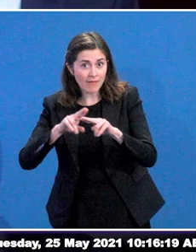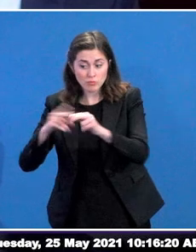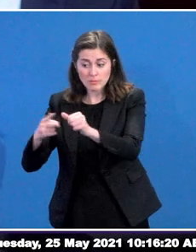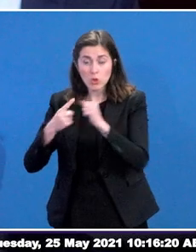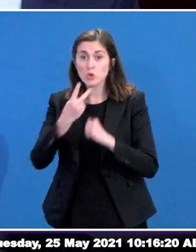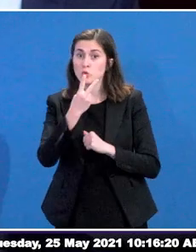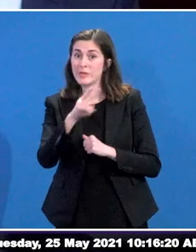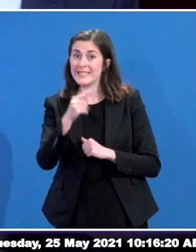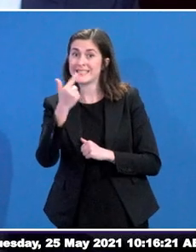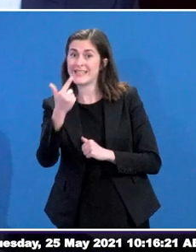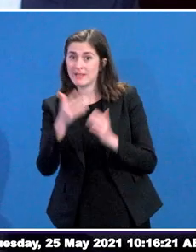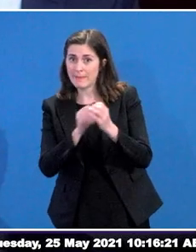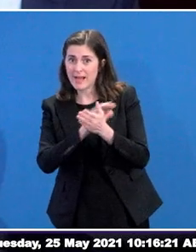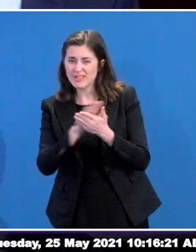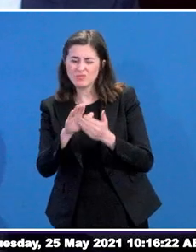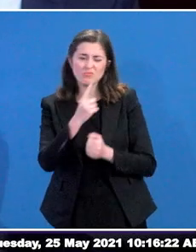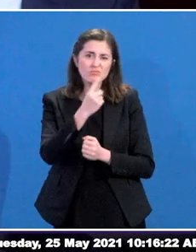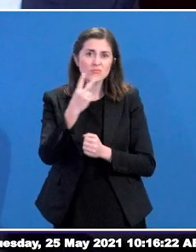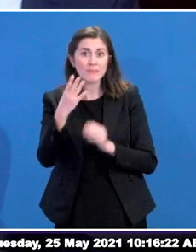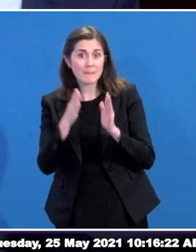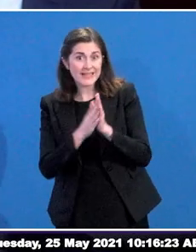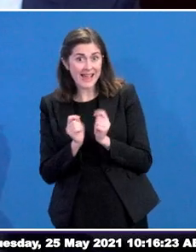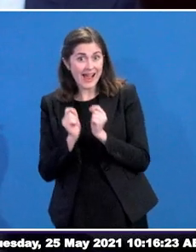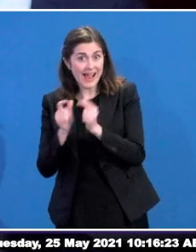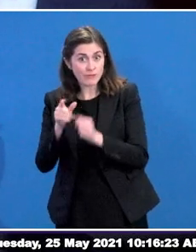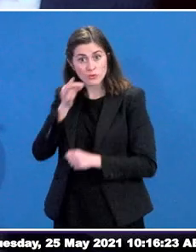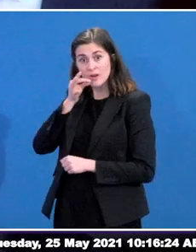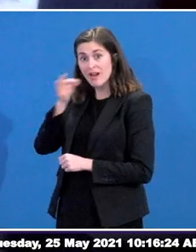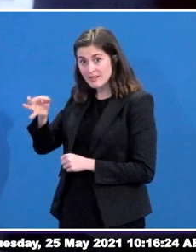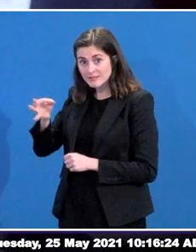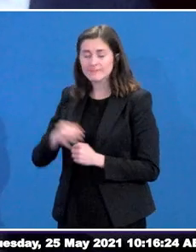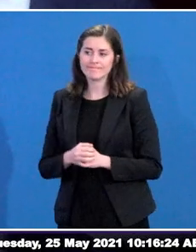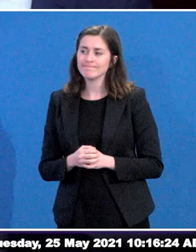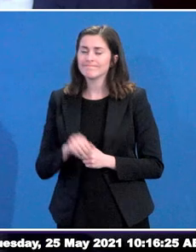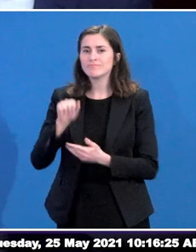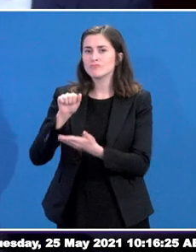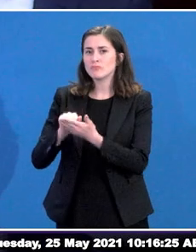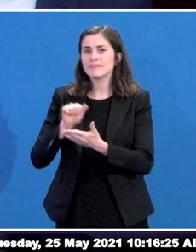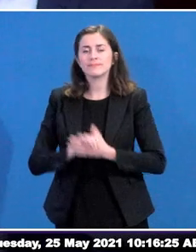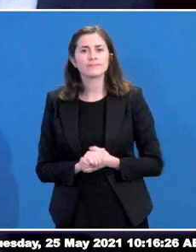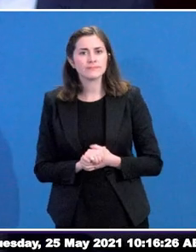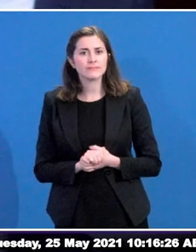so a couple of months after your request? Yap. She thanks you for your email